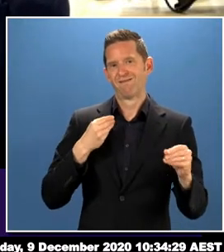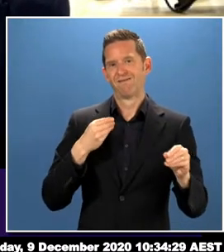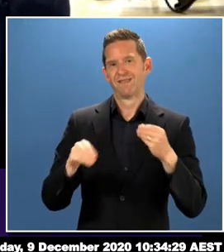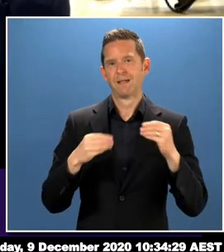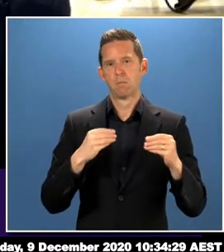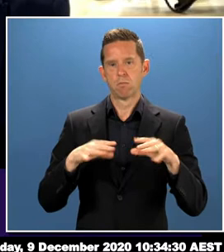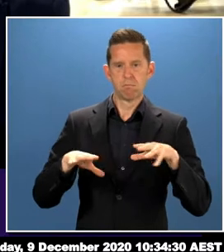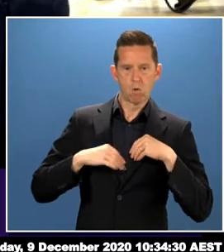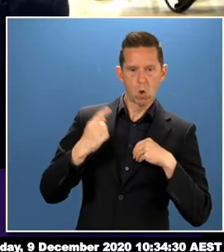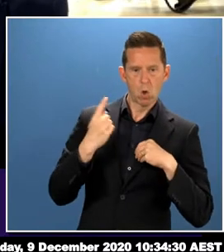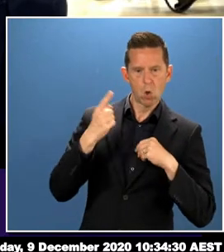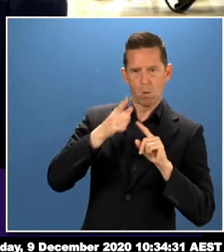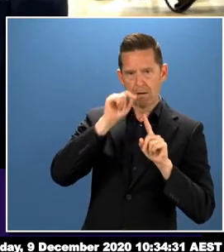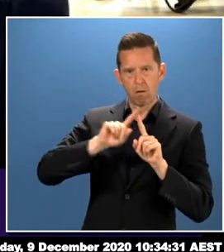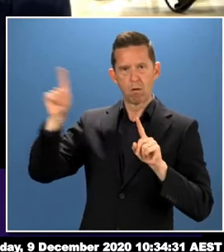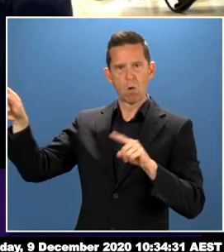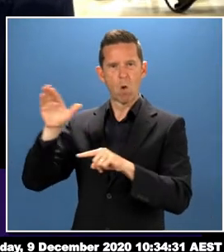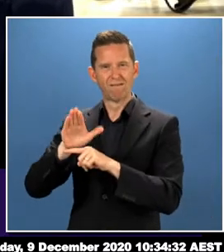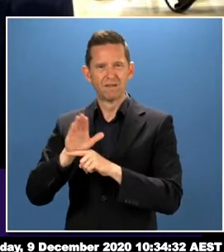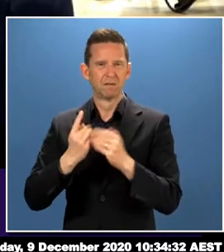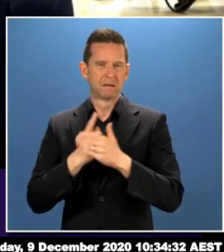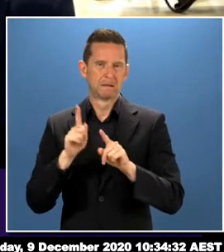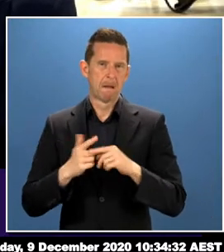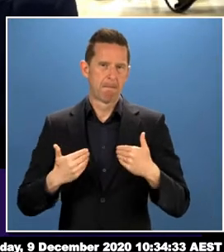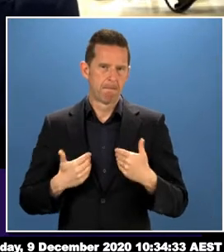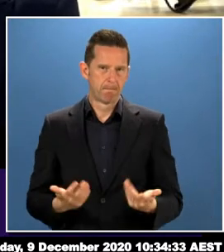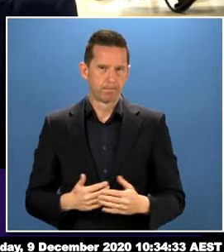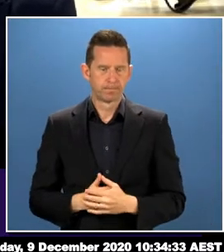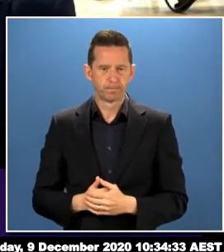someone from overseas. And because you weren't able to go through that traditional